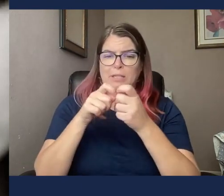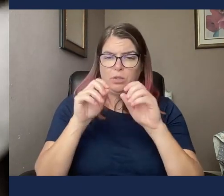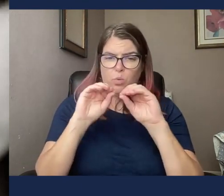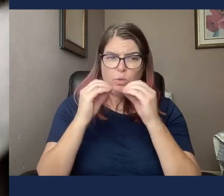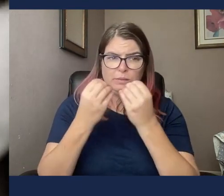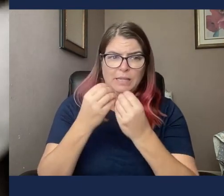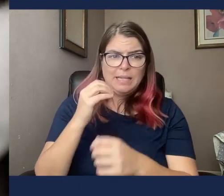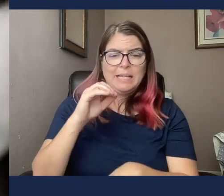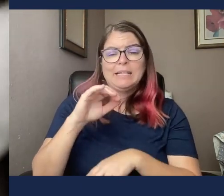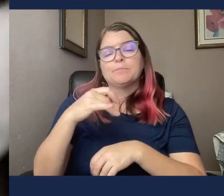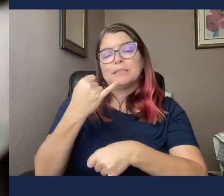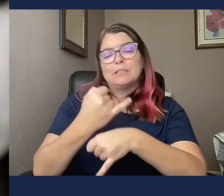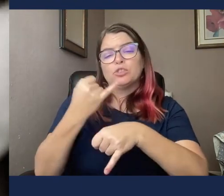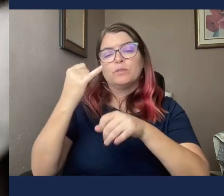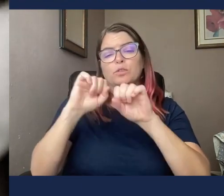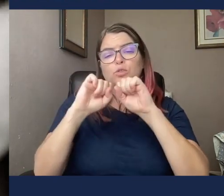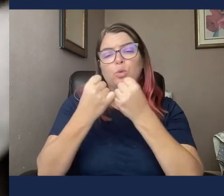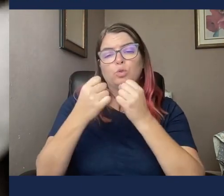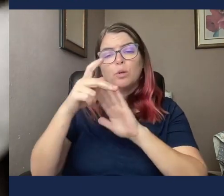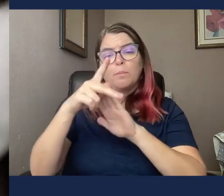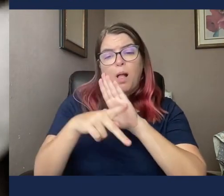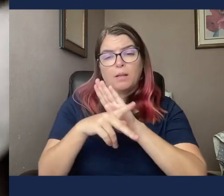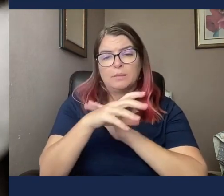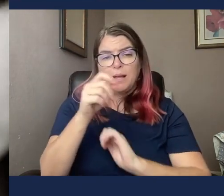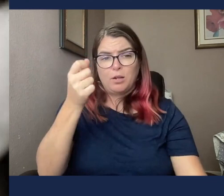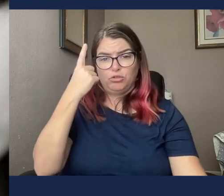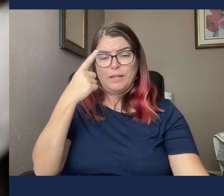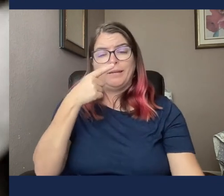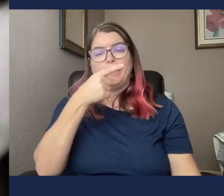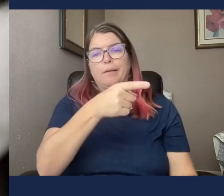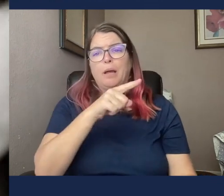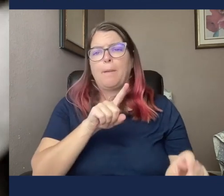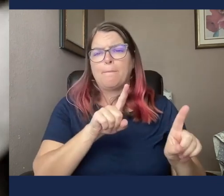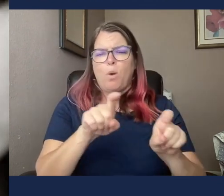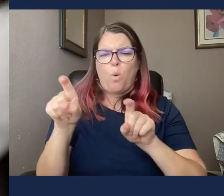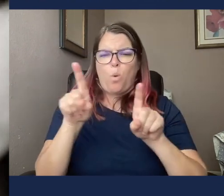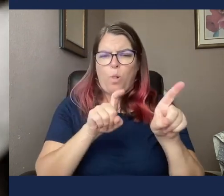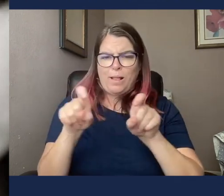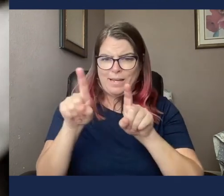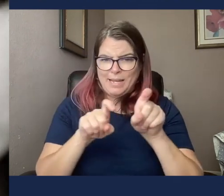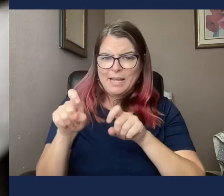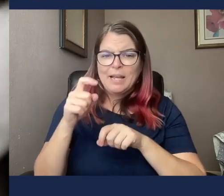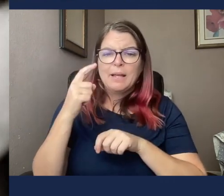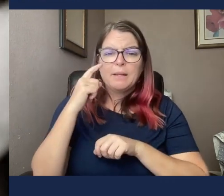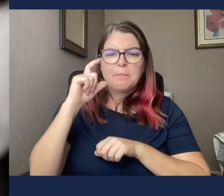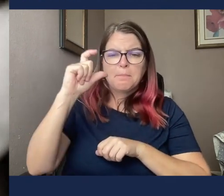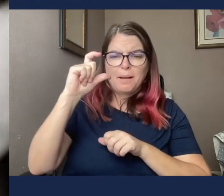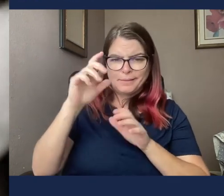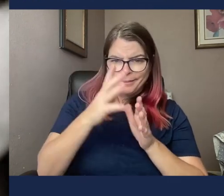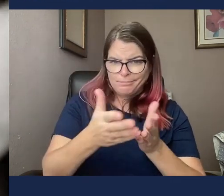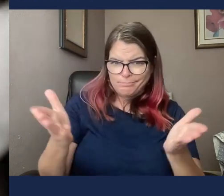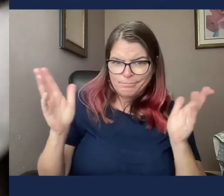the team for doing this work. We're gonna look at the impact. All of these factors,